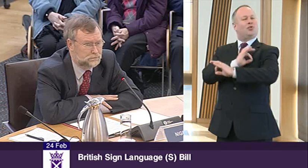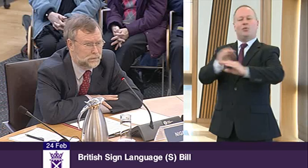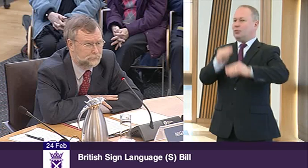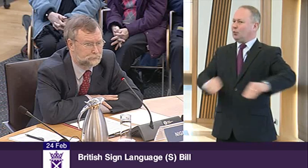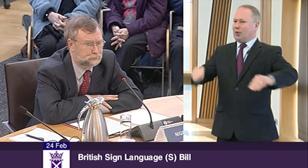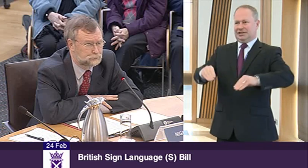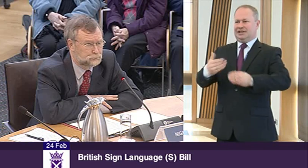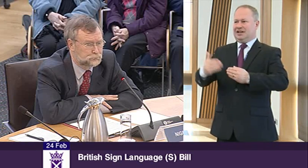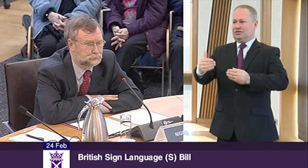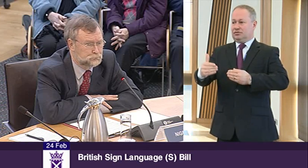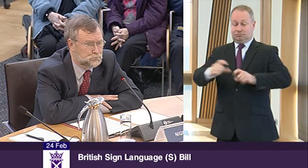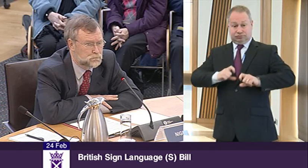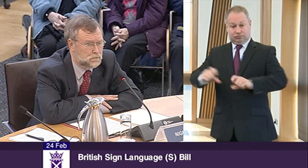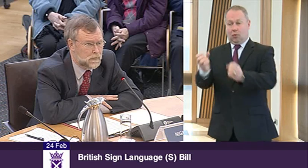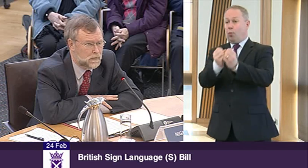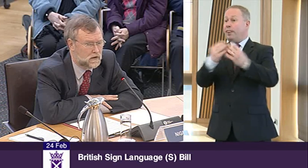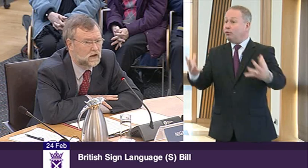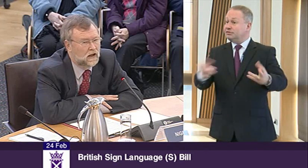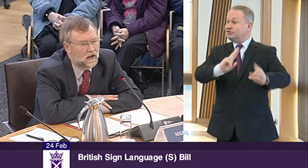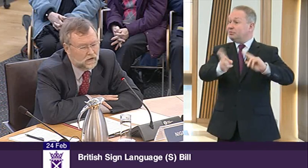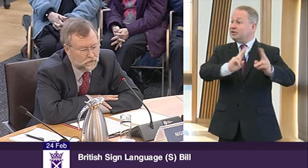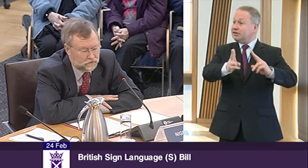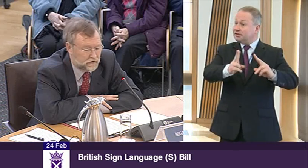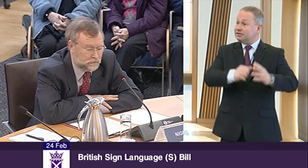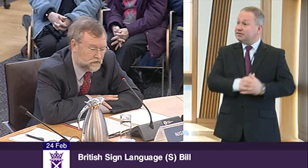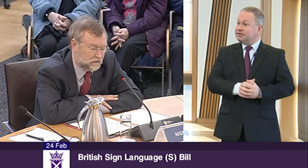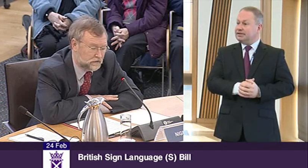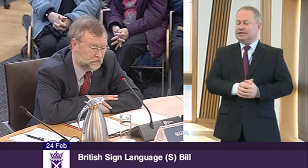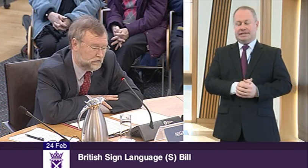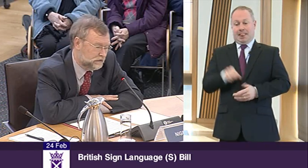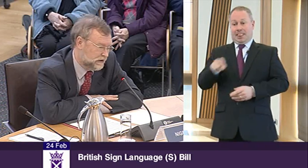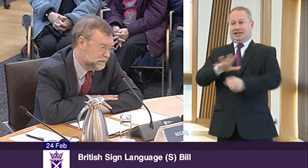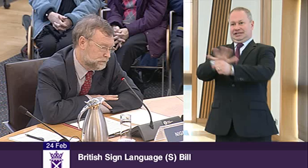Siobhan McMahon: So you would just go without the interpreter in that case.